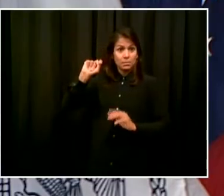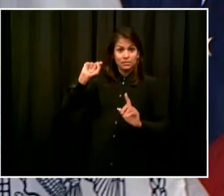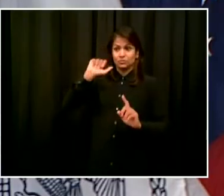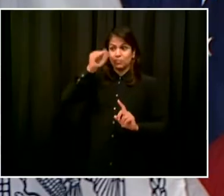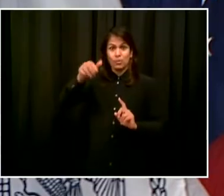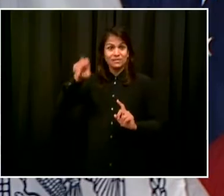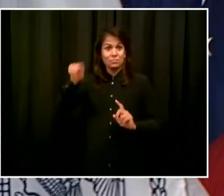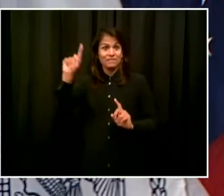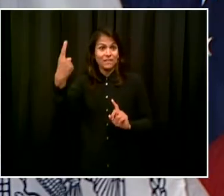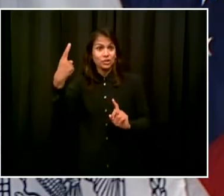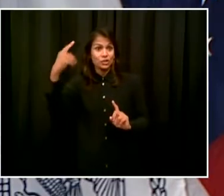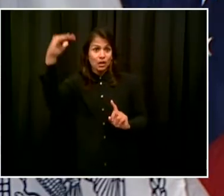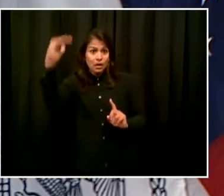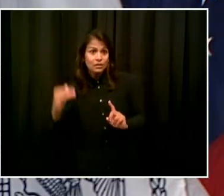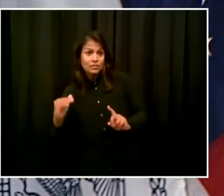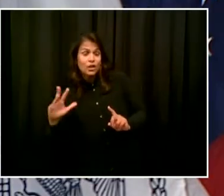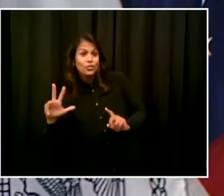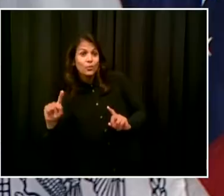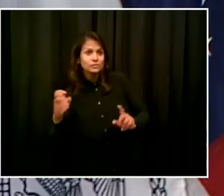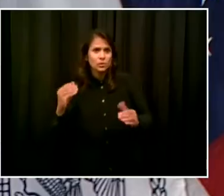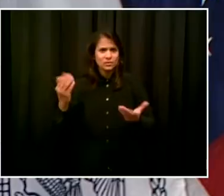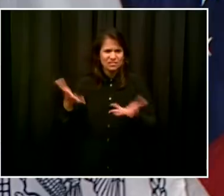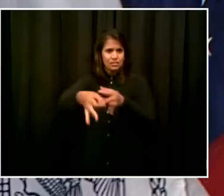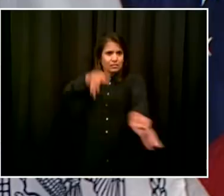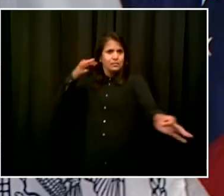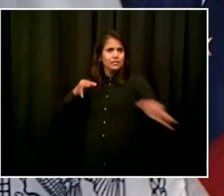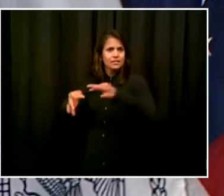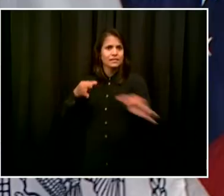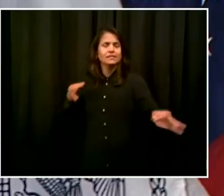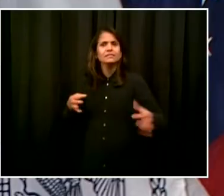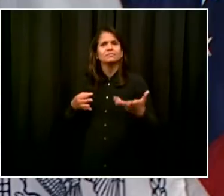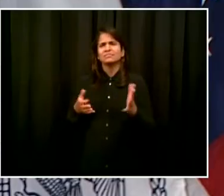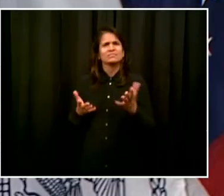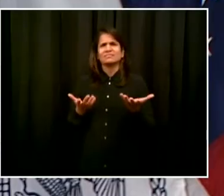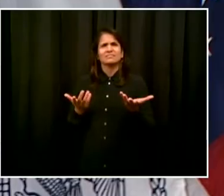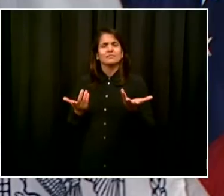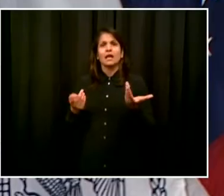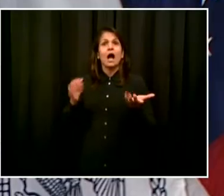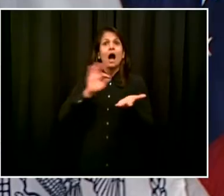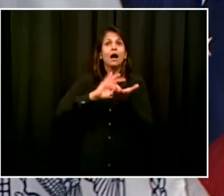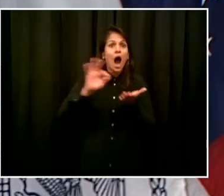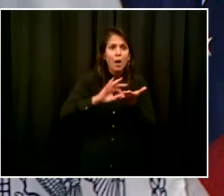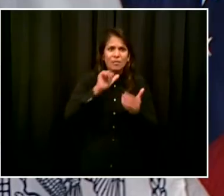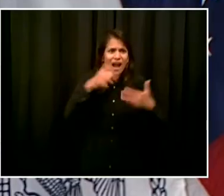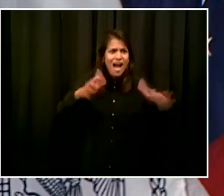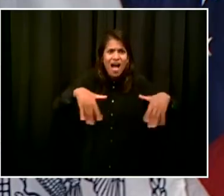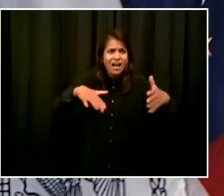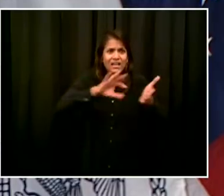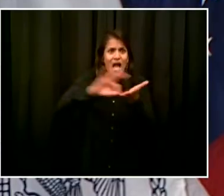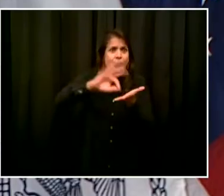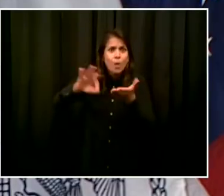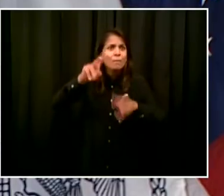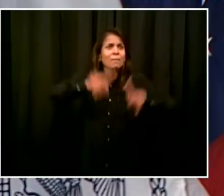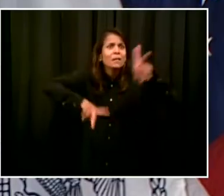WE'VE GOT 30 DAYS LEFT. I'M VERY, VERY DISTURBED BECAUSE THE NOTION HERE